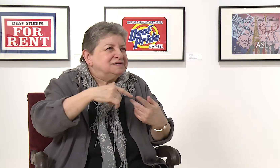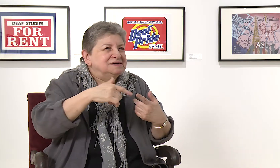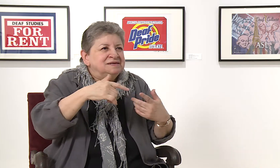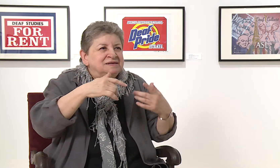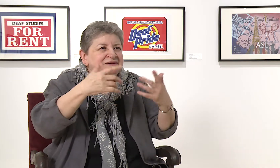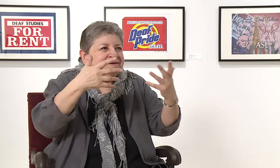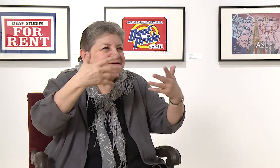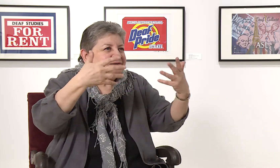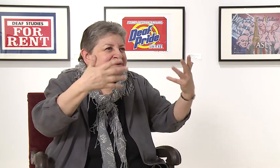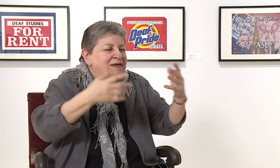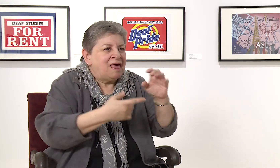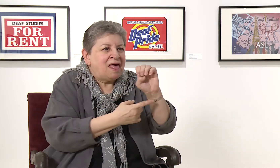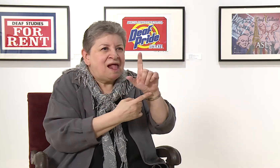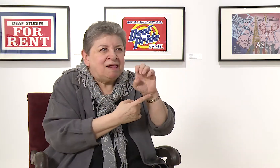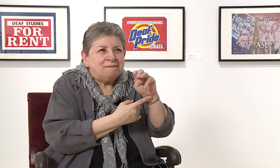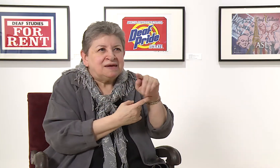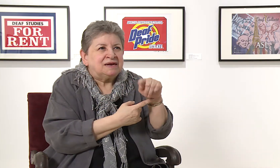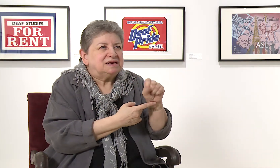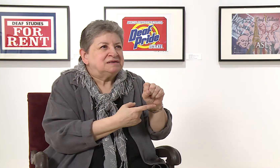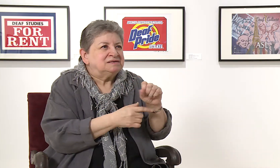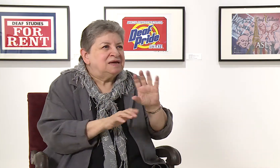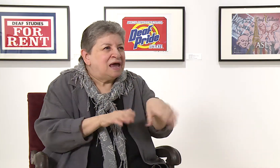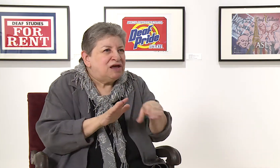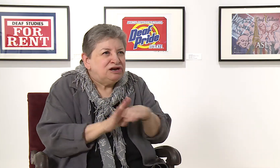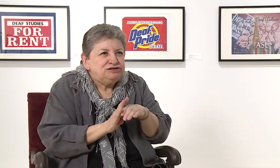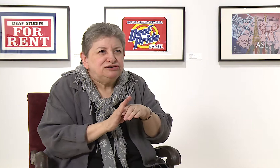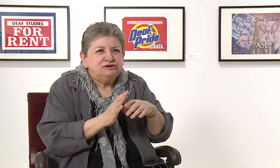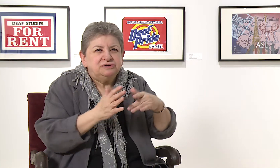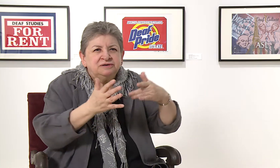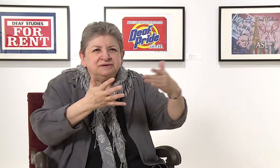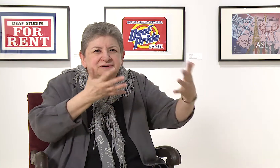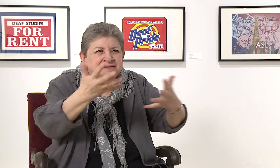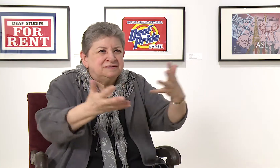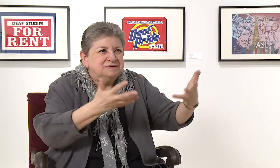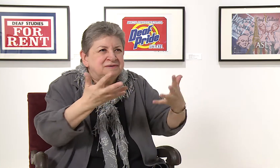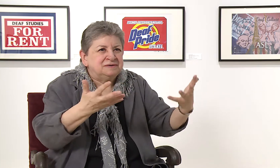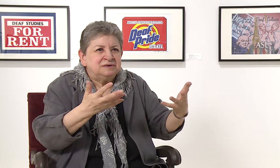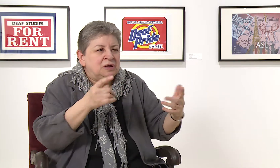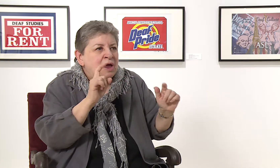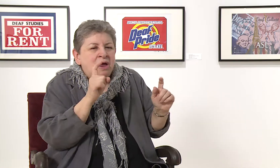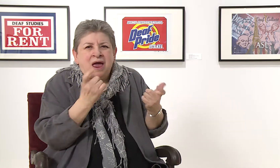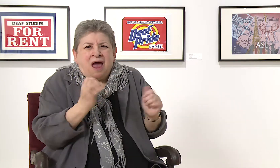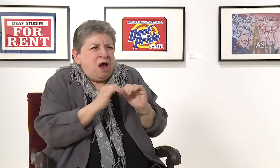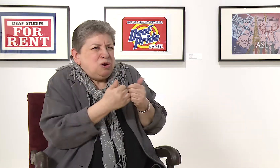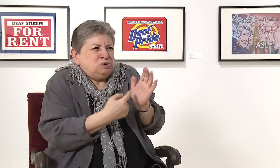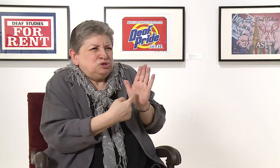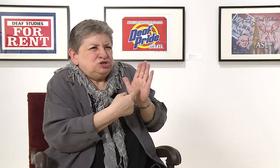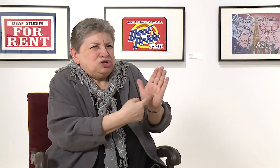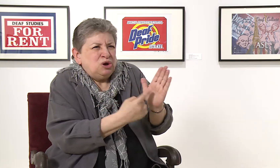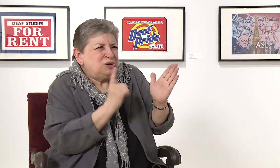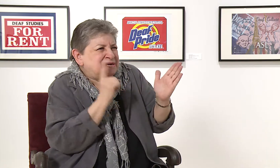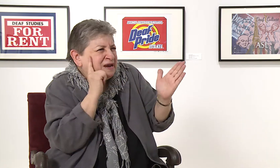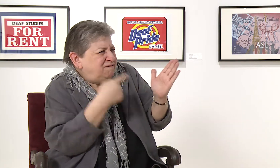We thought we needed a philosophy, various elements and characteristics of what might be Deaf Art